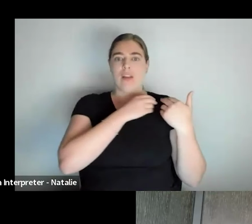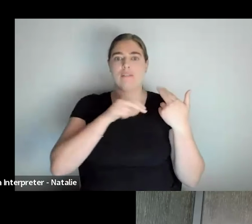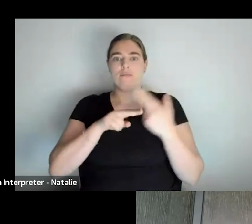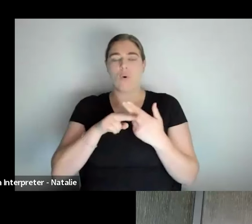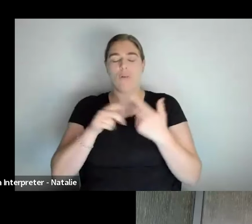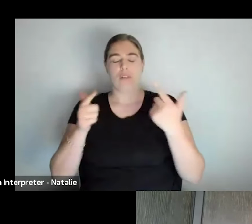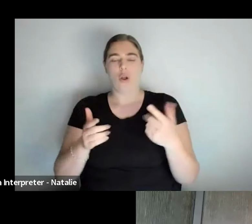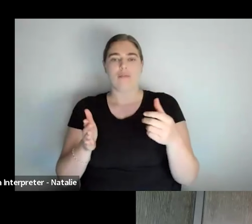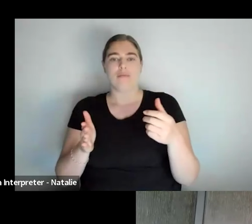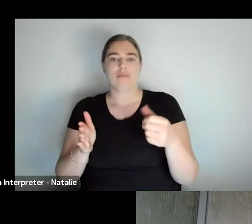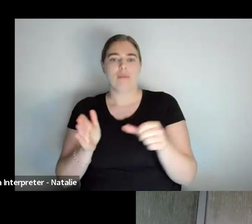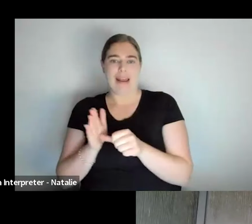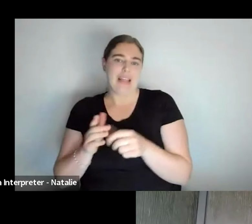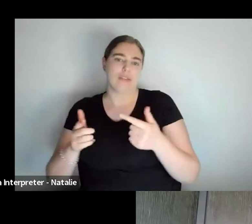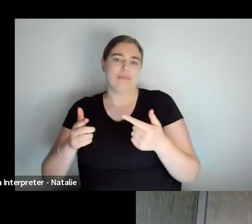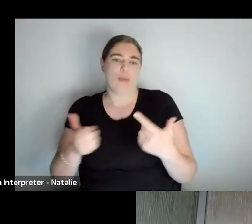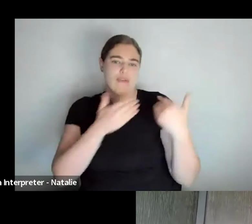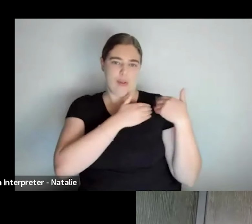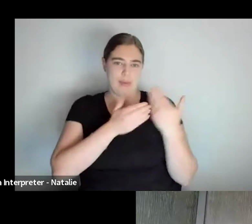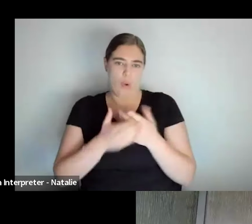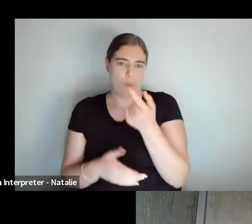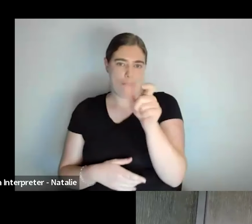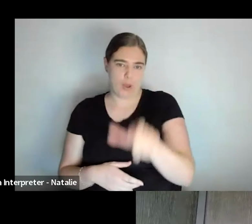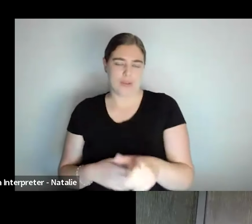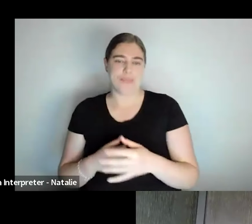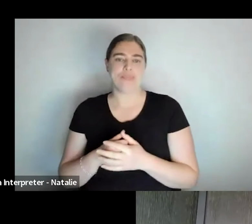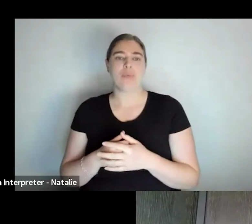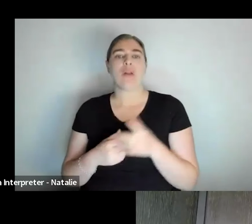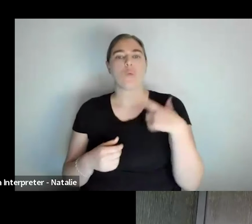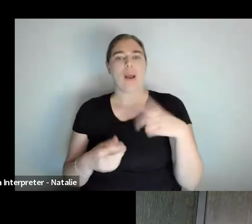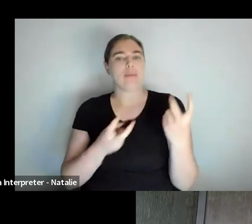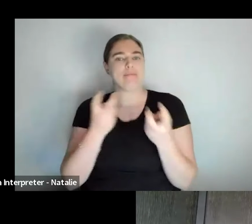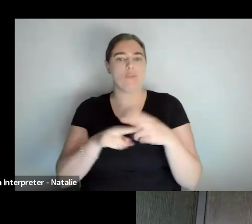Just to emphasise, that is the decision we took for this first investment cycle. We will see what